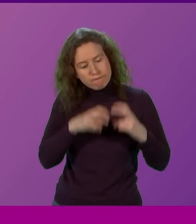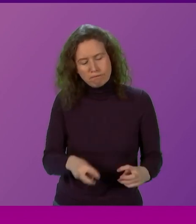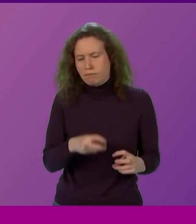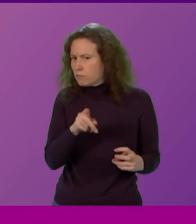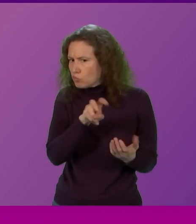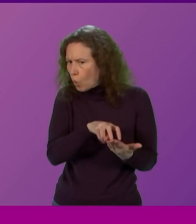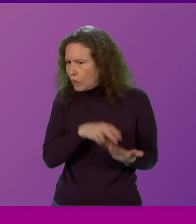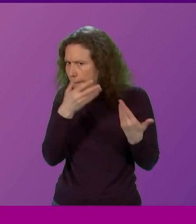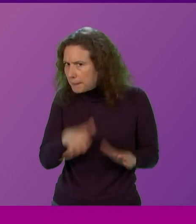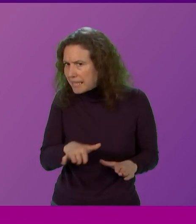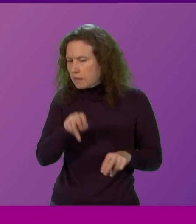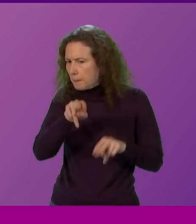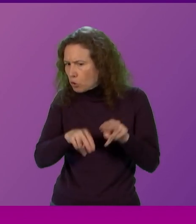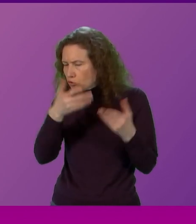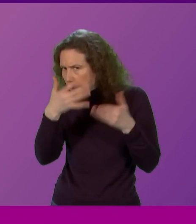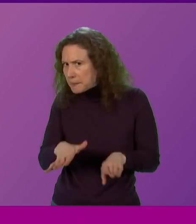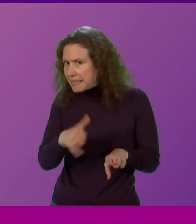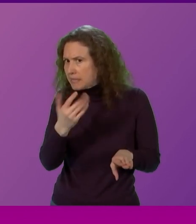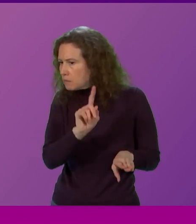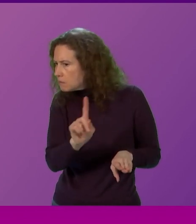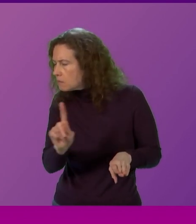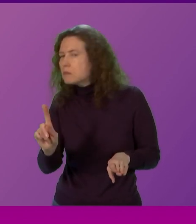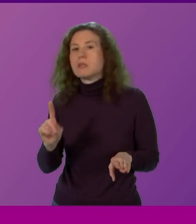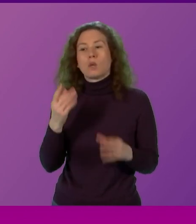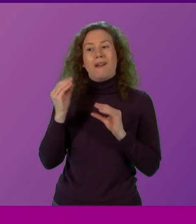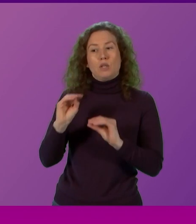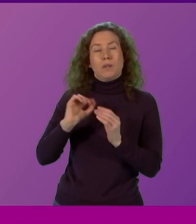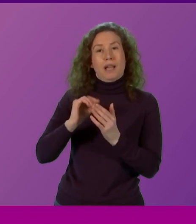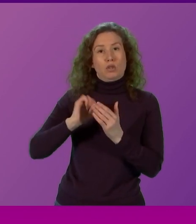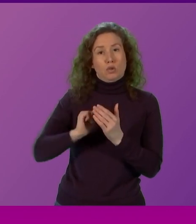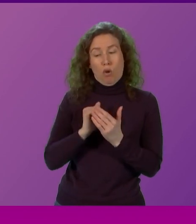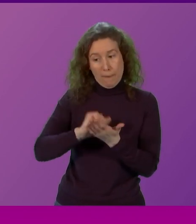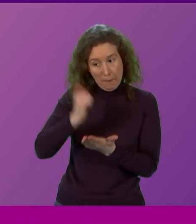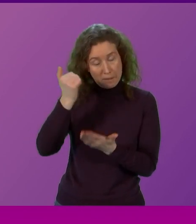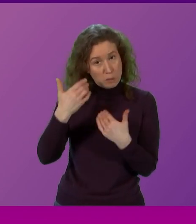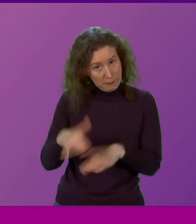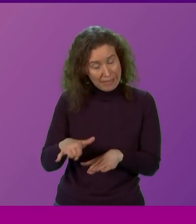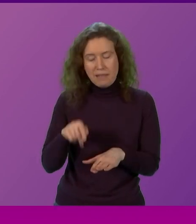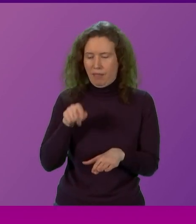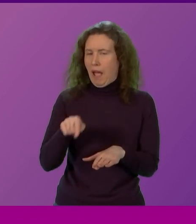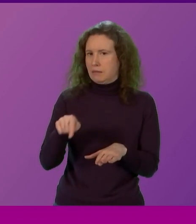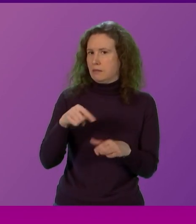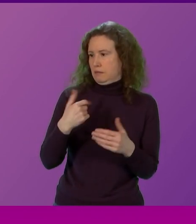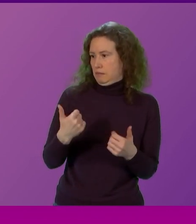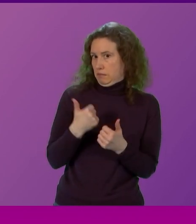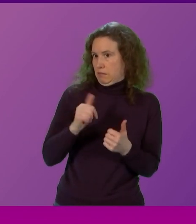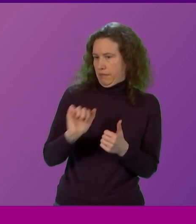and monitoring of bullying in schools. Education Scotland published the report that was the result of that thematic inspection